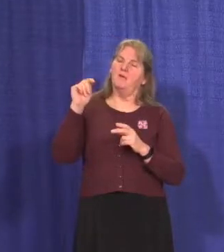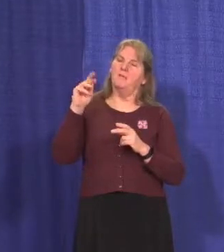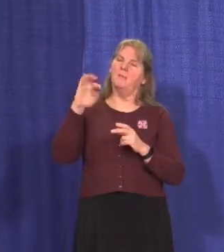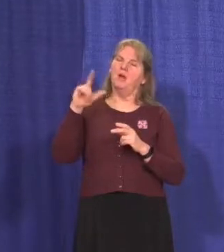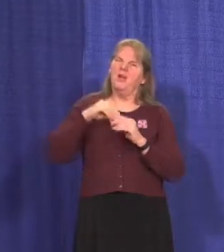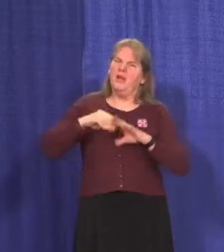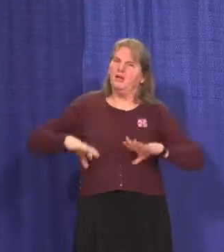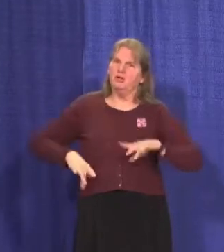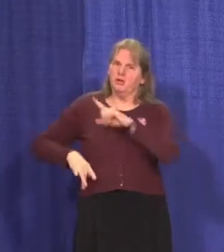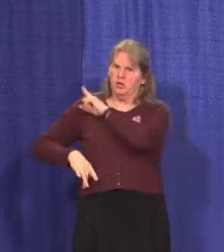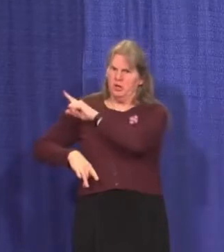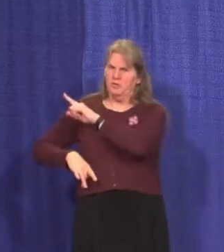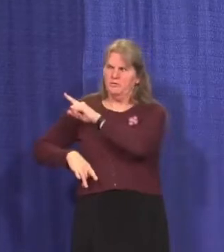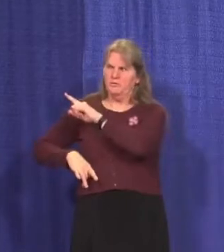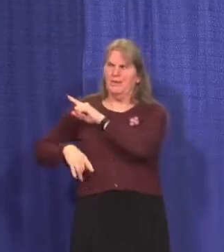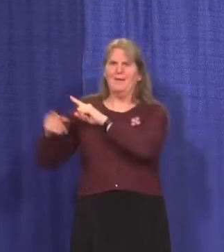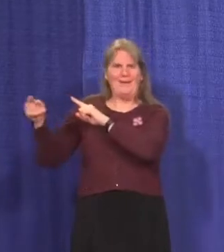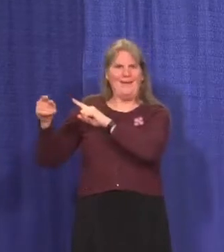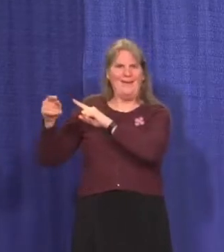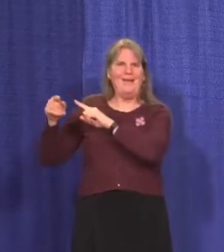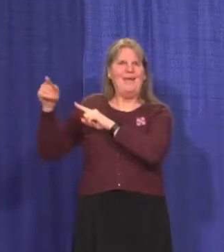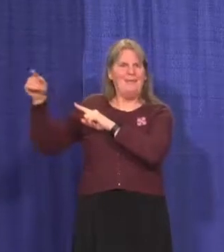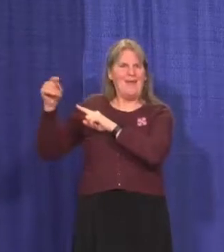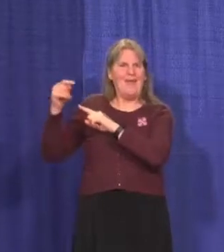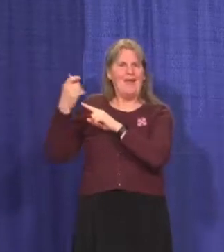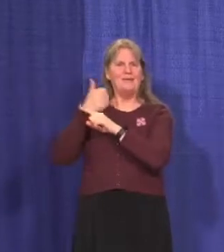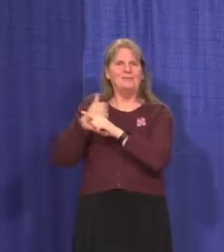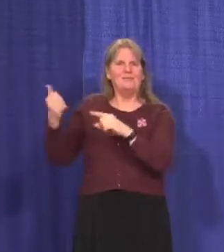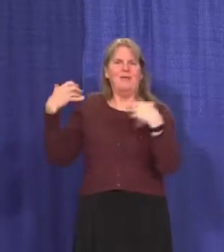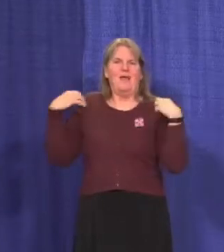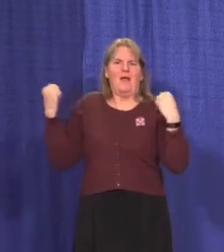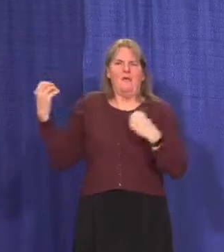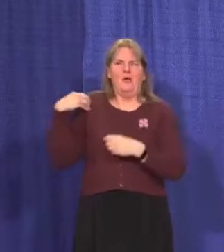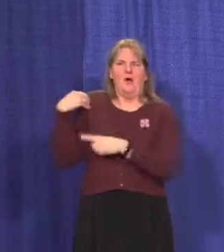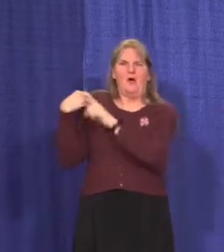mentioned complacency as perhaps